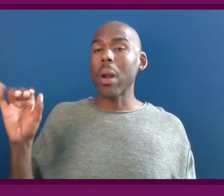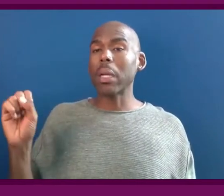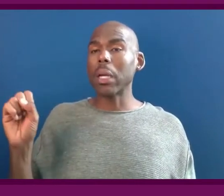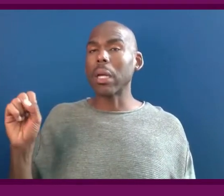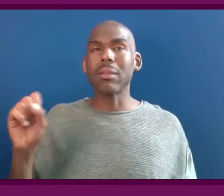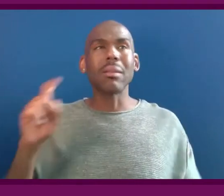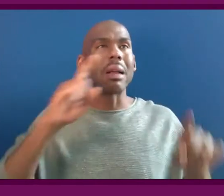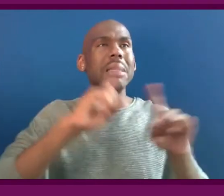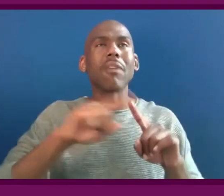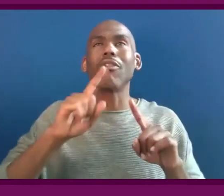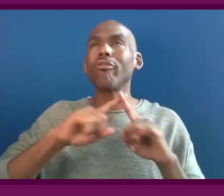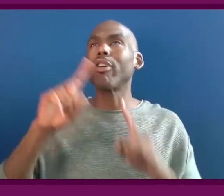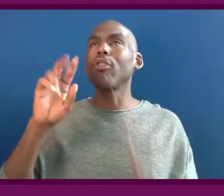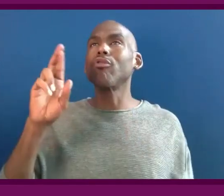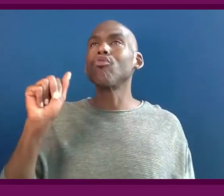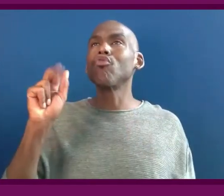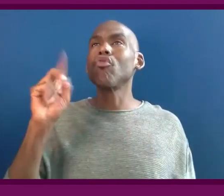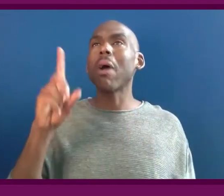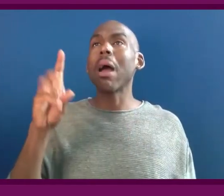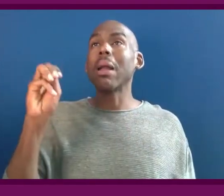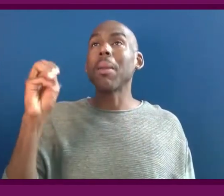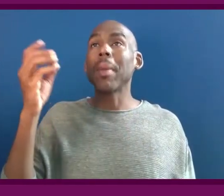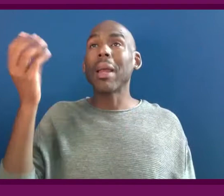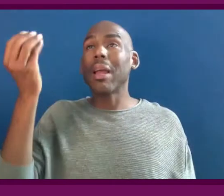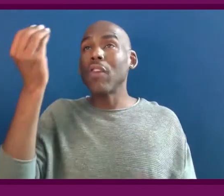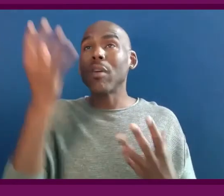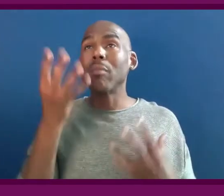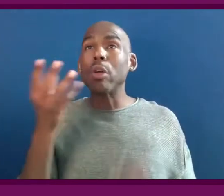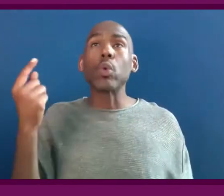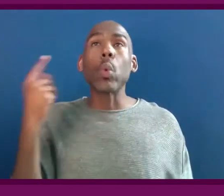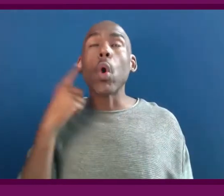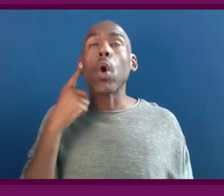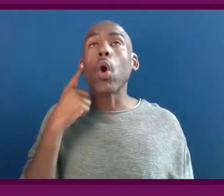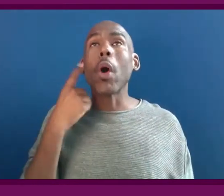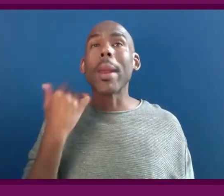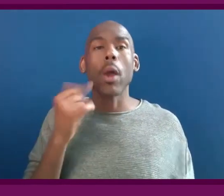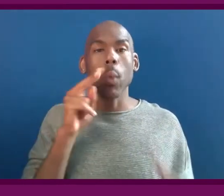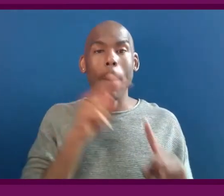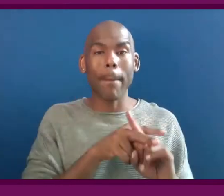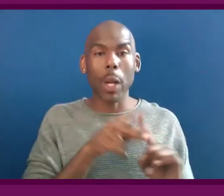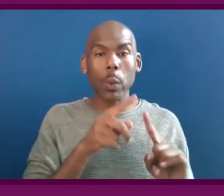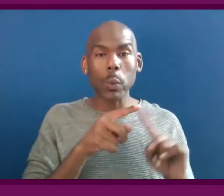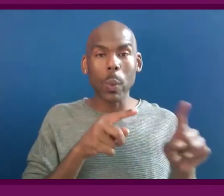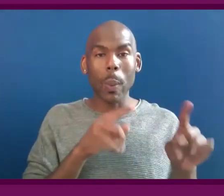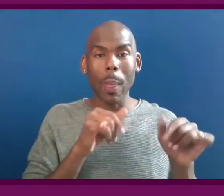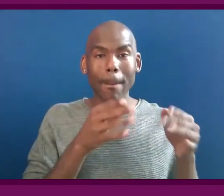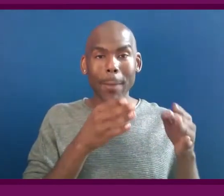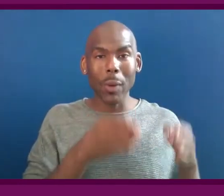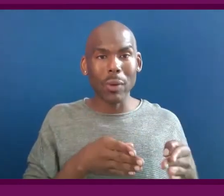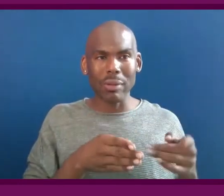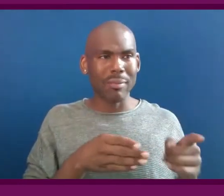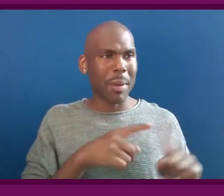taught and, or heard that you now apply to another person just based on having not even